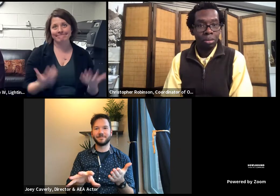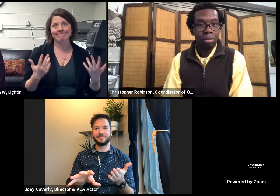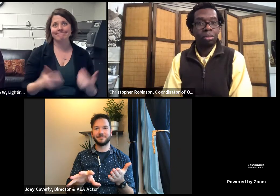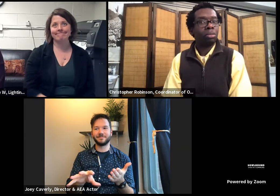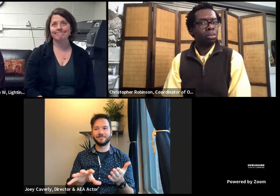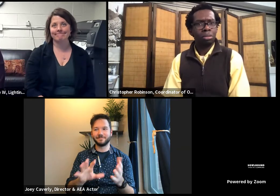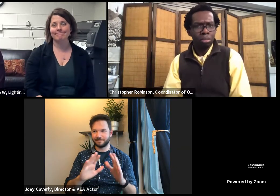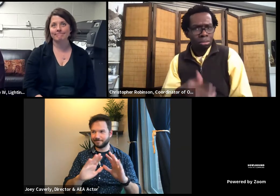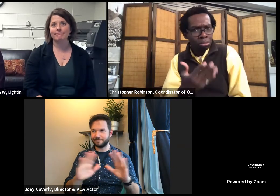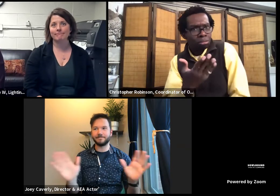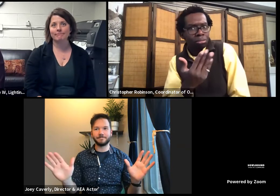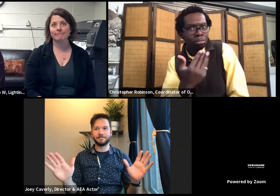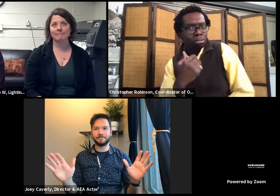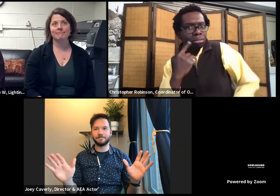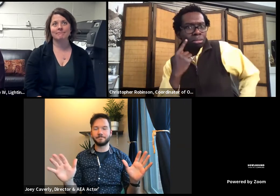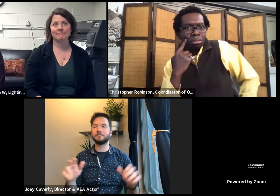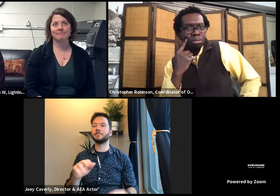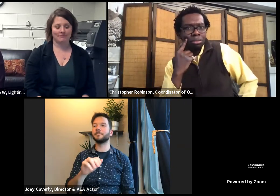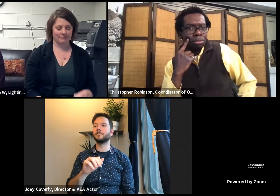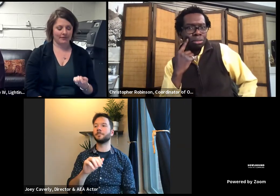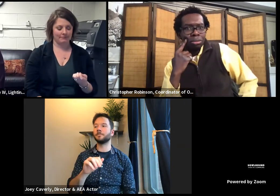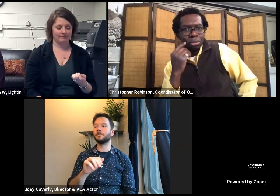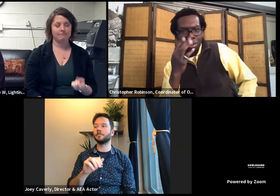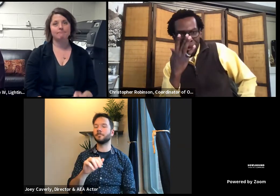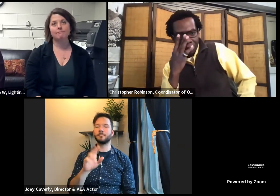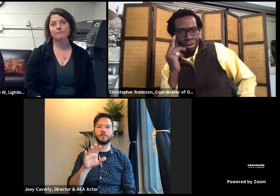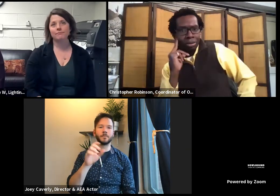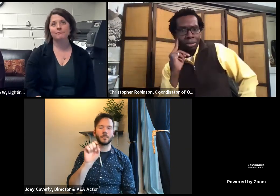This is Joey. Interpreters are expensive, full stop.